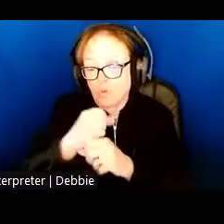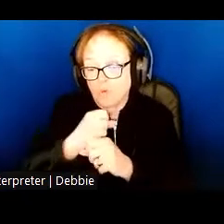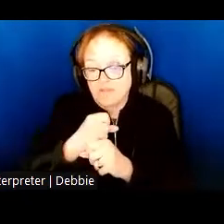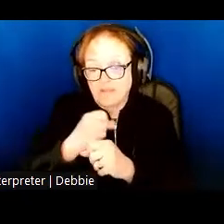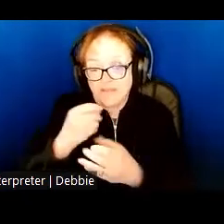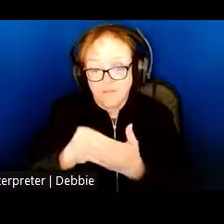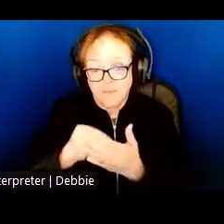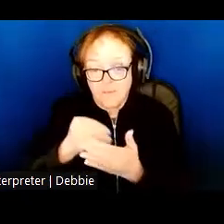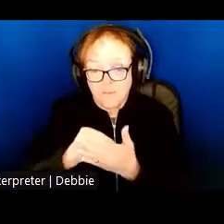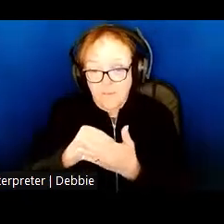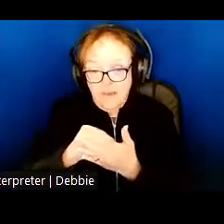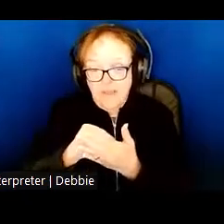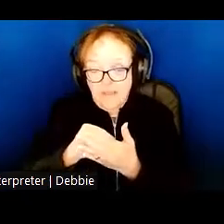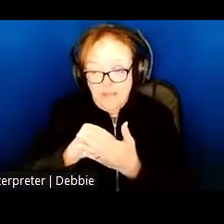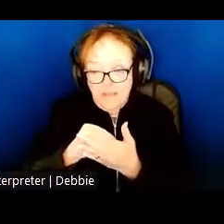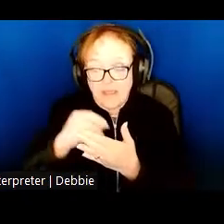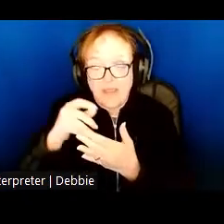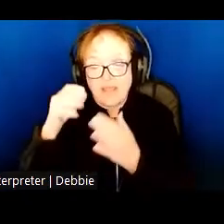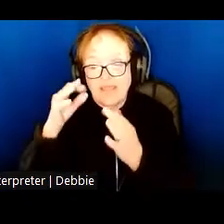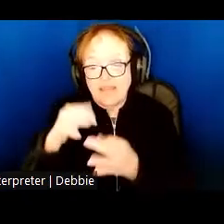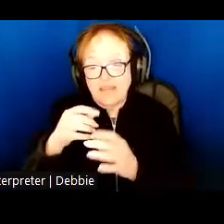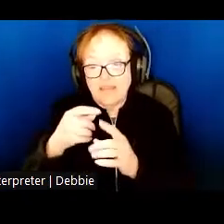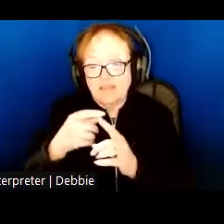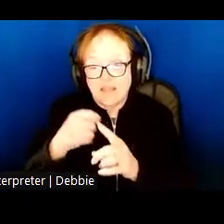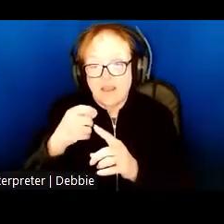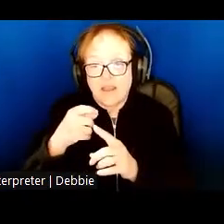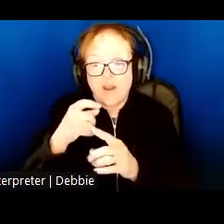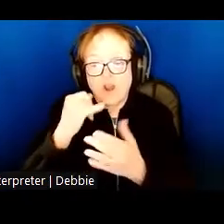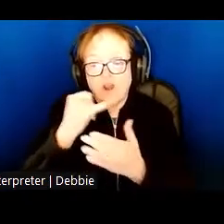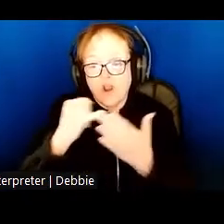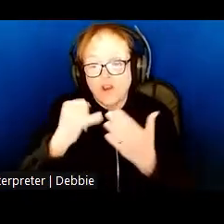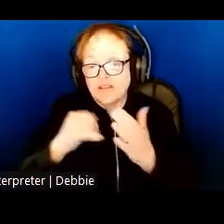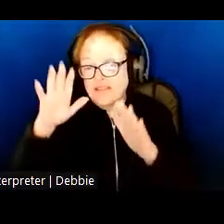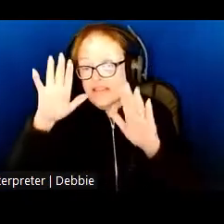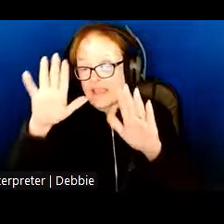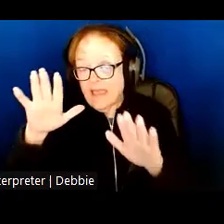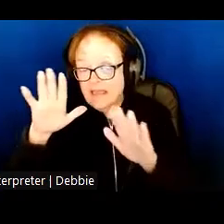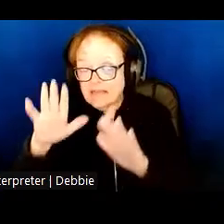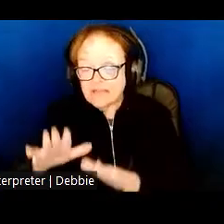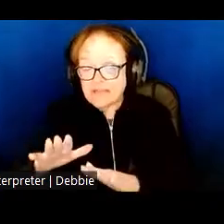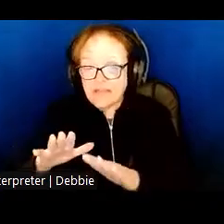are decided solely on artistic excellence as demonstrated by work samples submitted